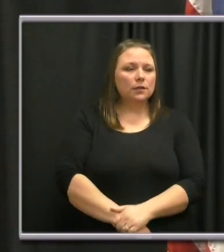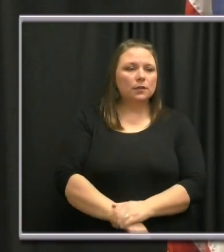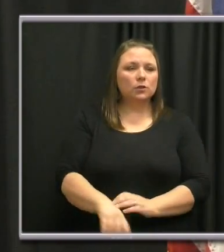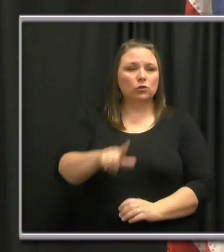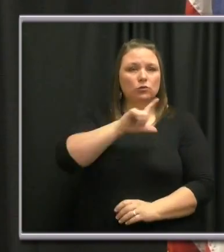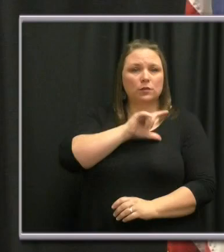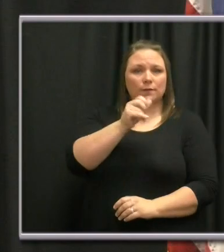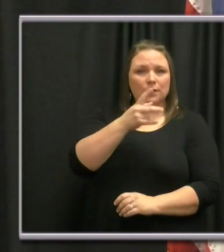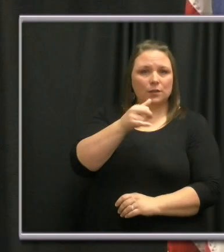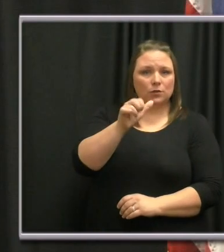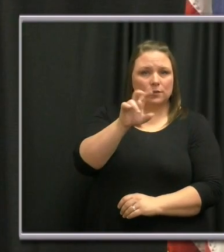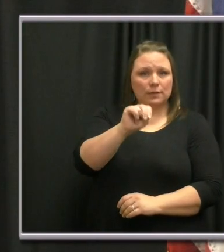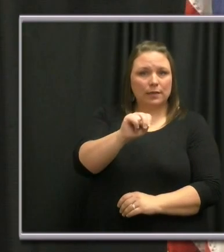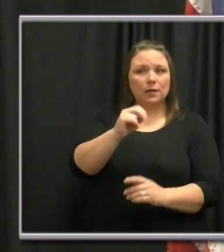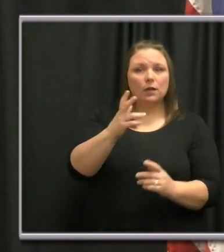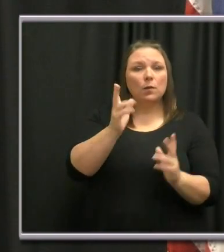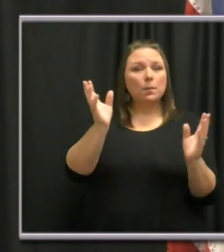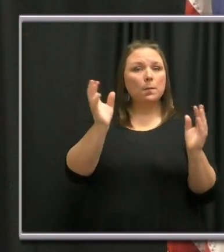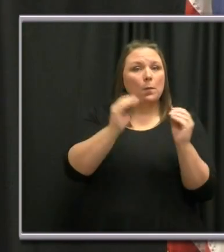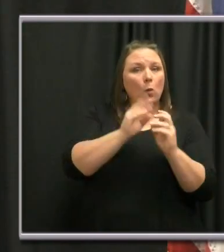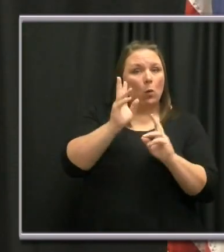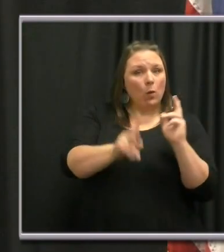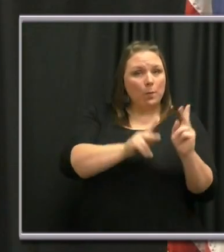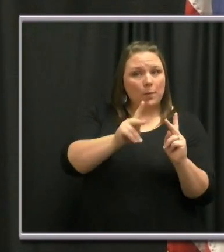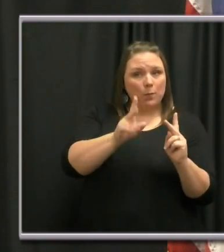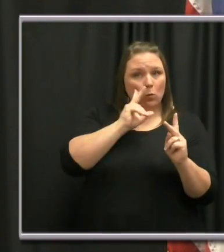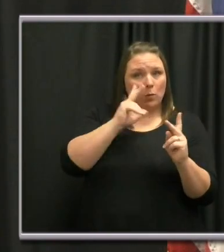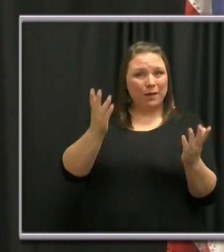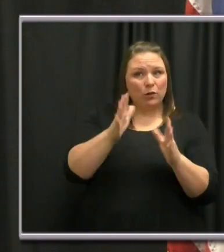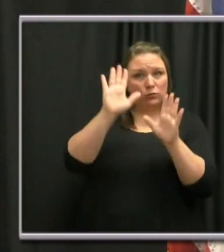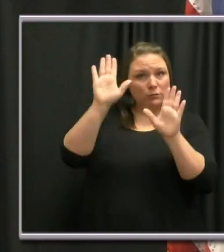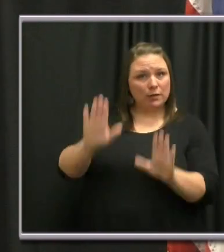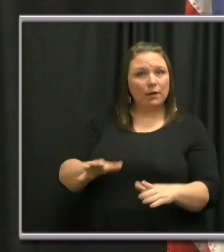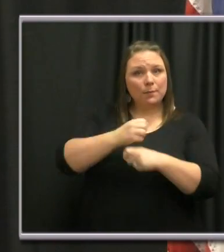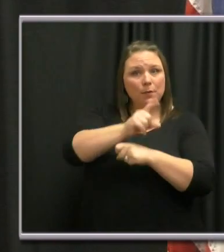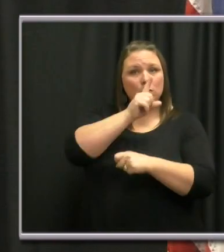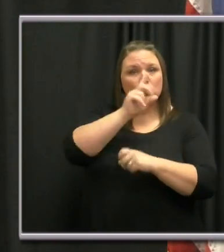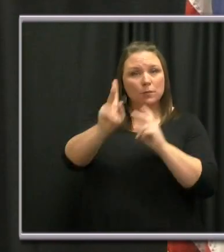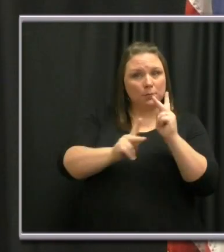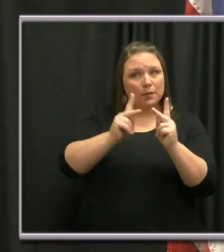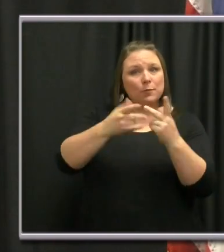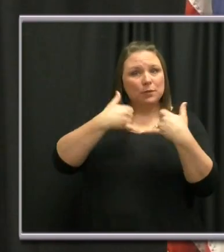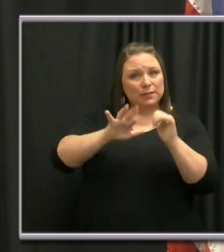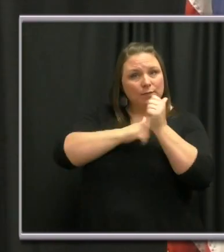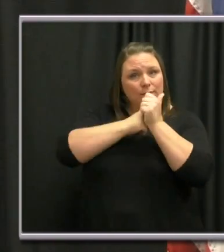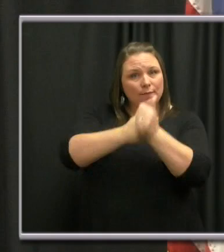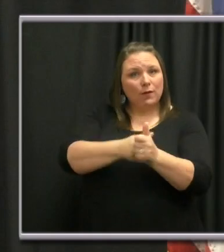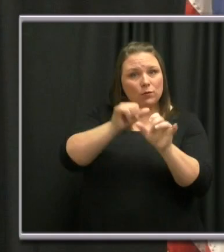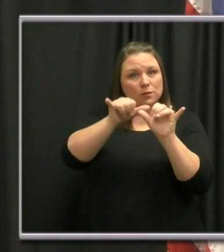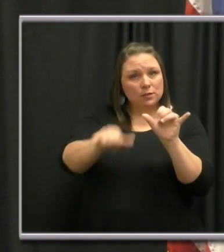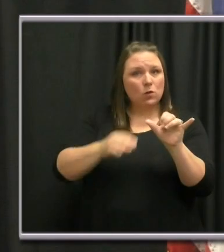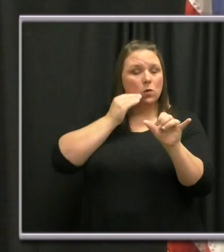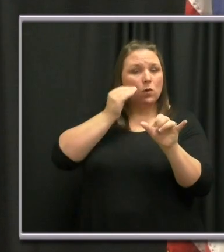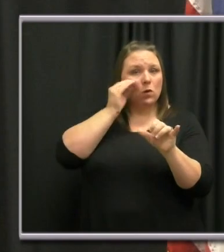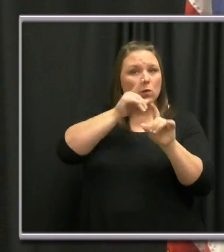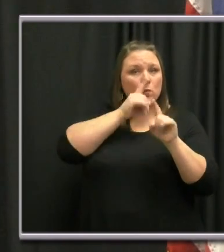THIS UPDATE- COUPLE QUESTIONS I'M G. ANDERSON WILL MORE OFFICERS BE OUT ON SUNDAY JUST